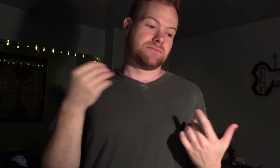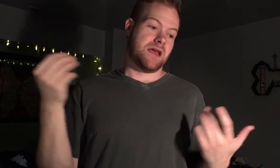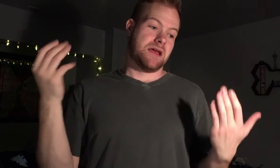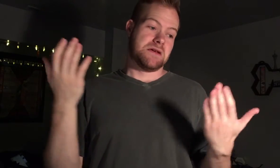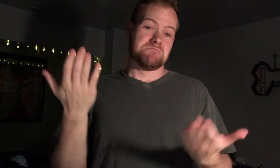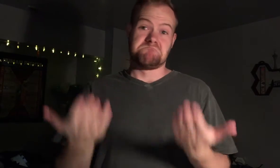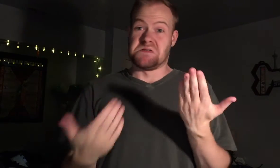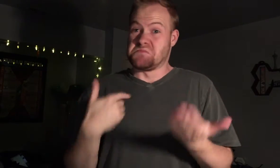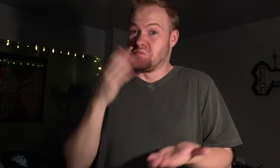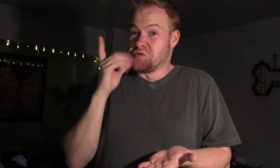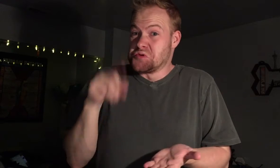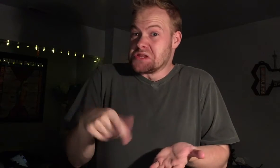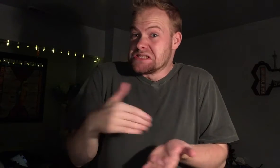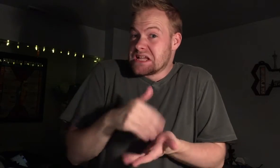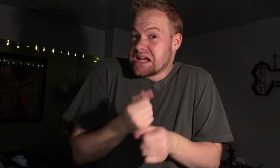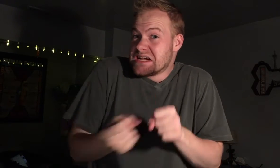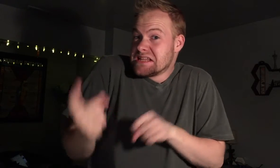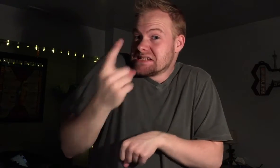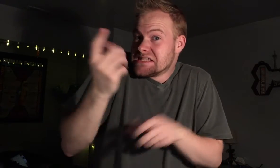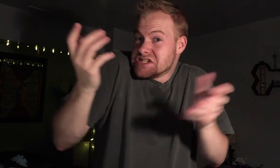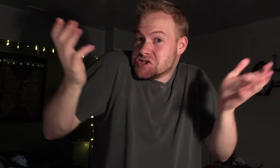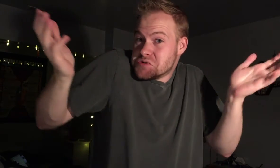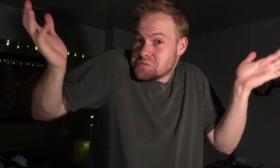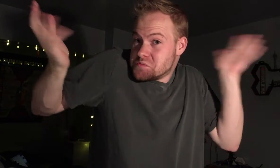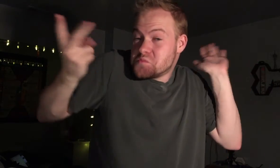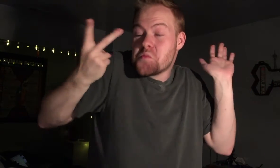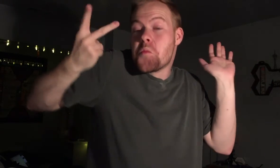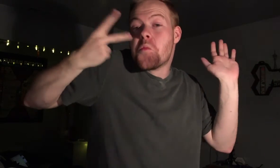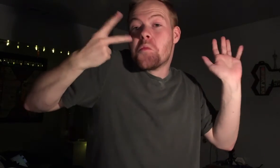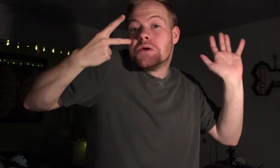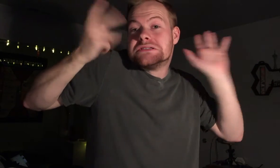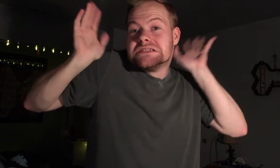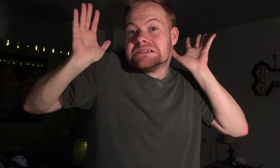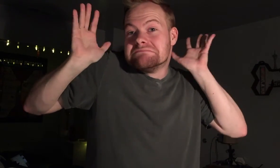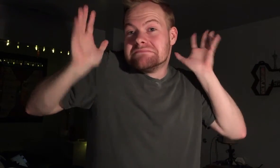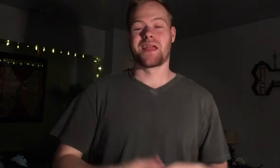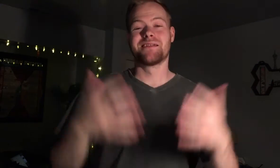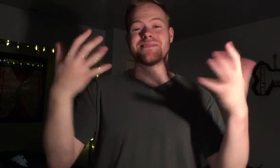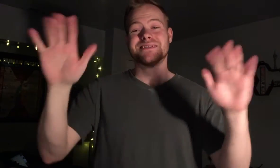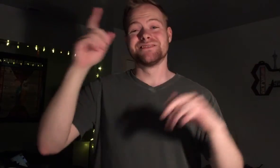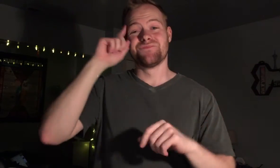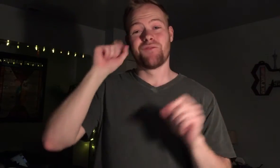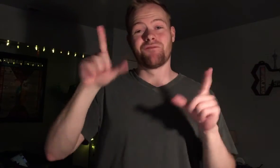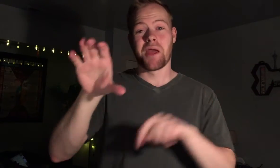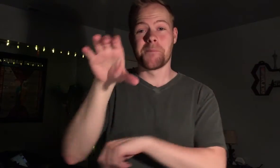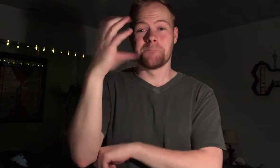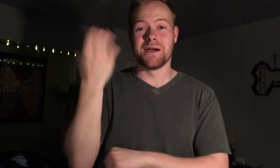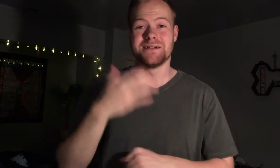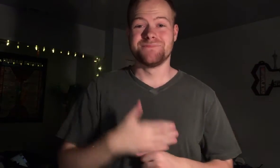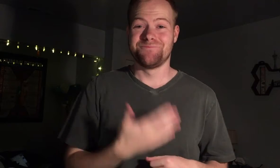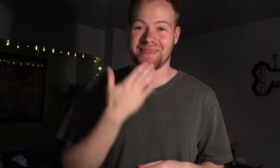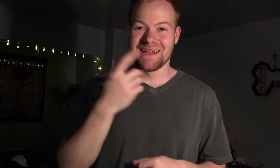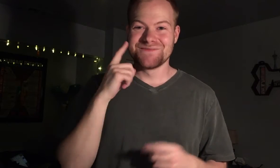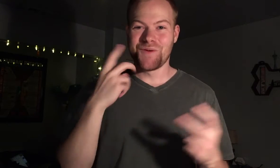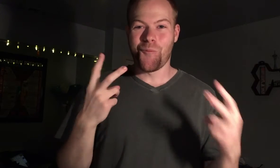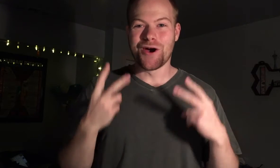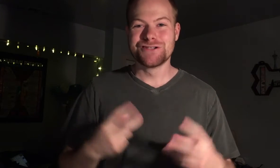And maybe I will do this again next year? We'll see. That's it for Vlogmas. Thanks for watching.